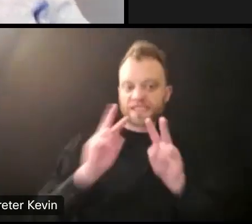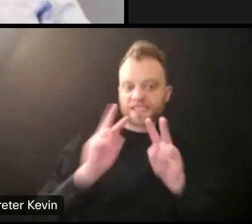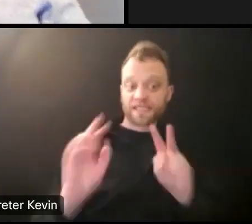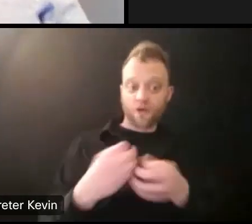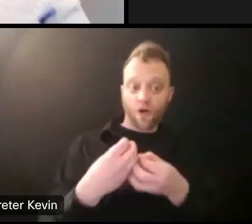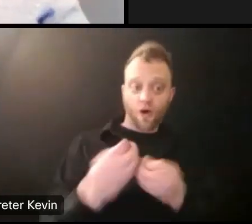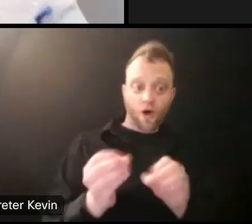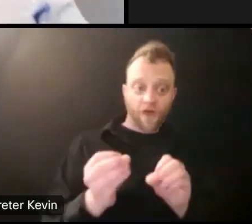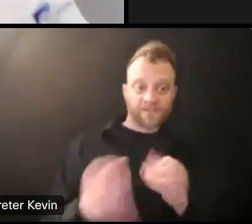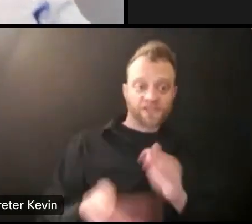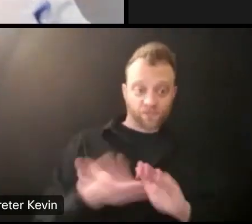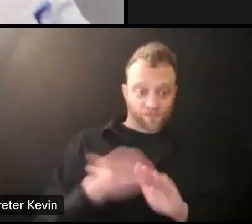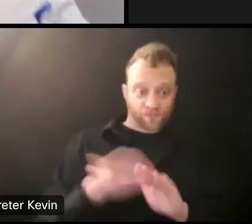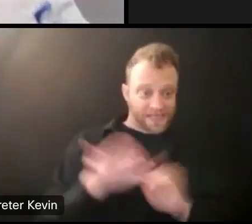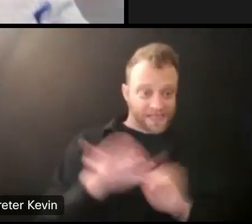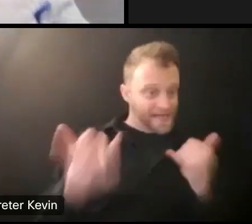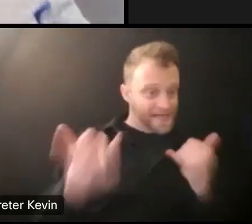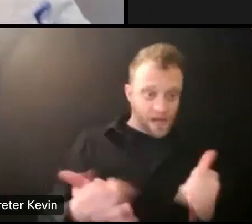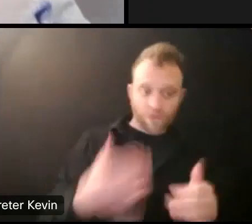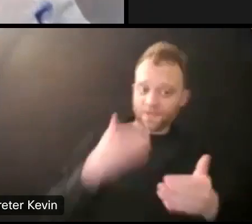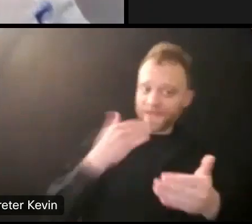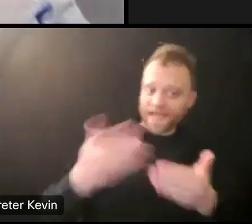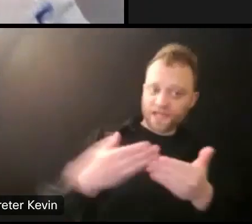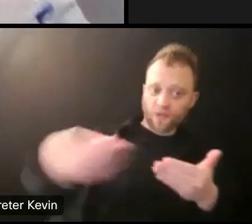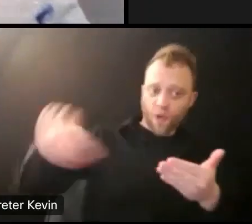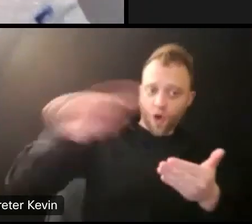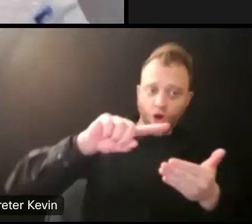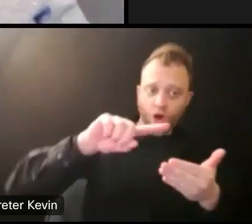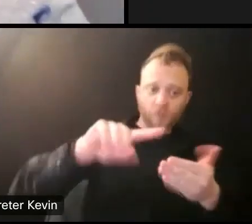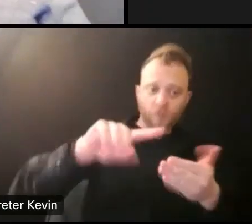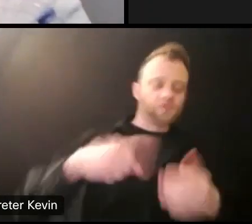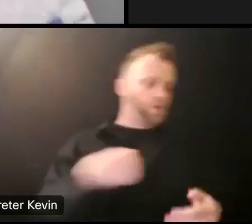all because of you're hard work. So thank you all. (Williams) We enjoy working with you all. Kent,